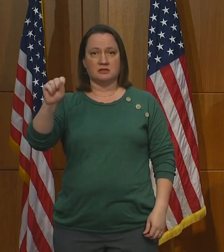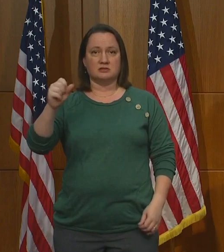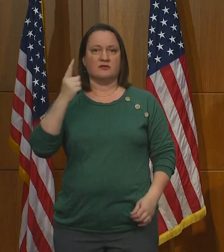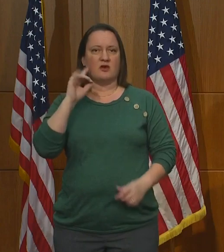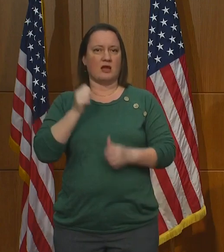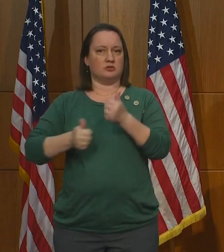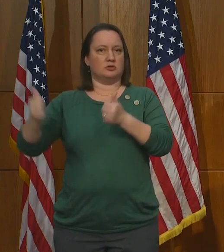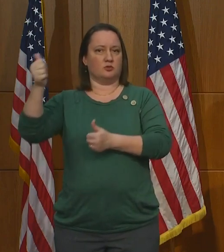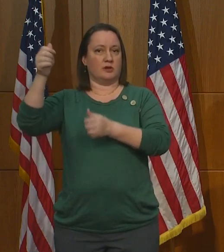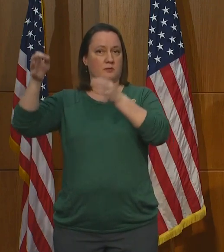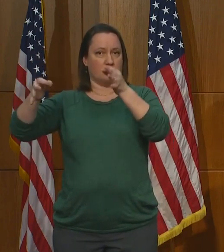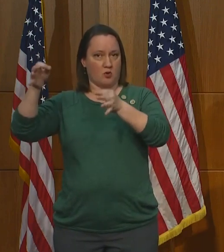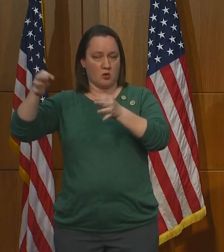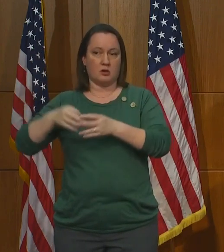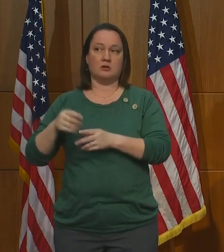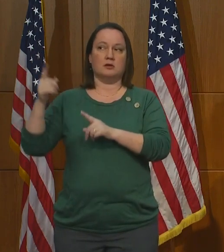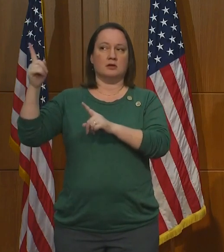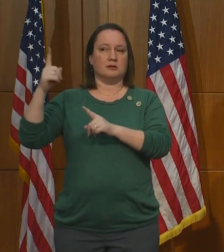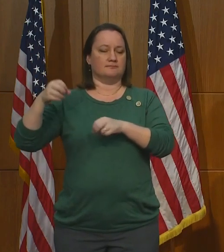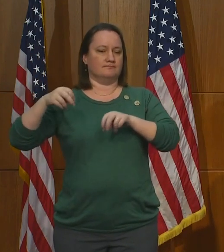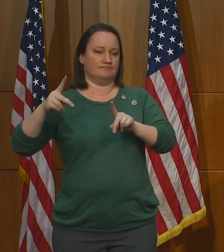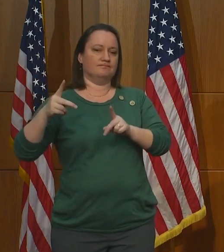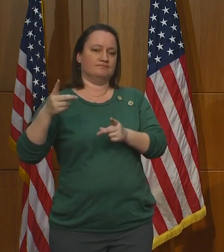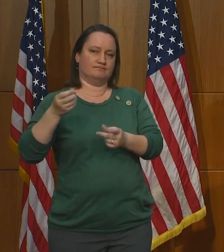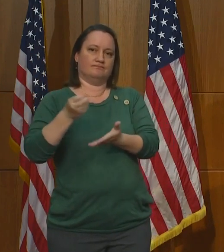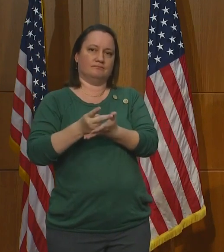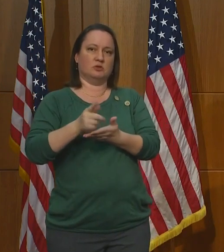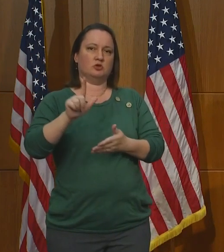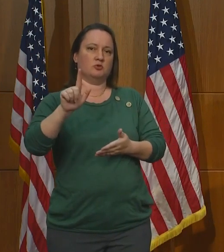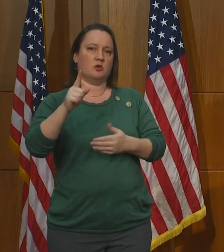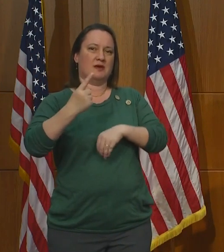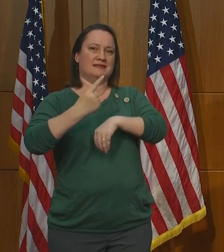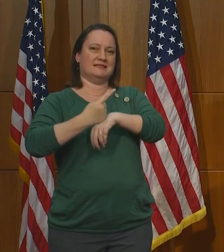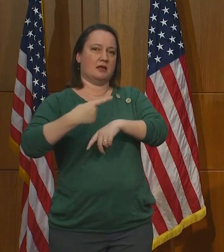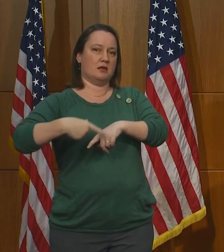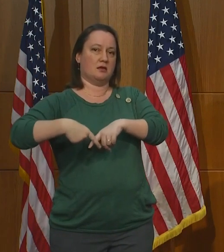COURT TO THANK HIM FOR PUT IN A